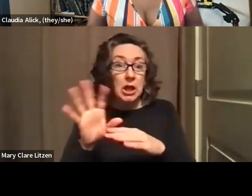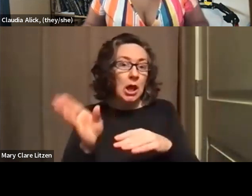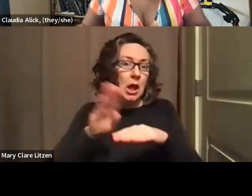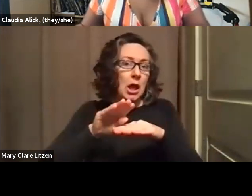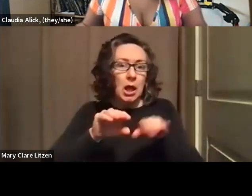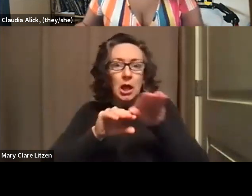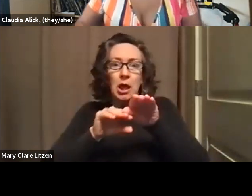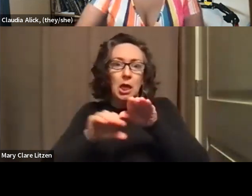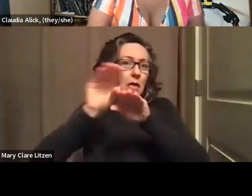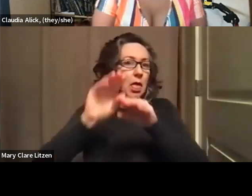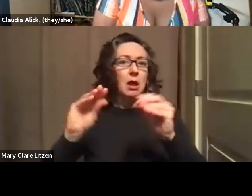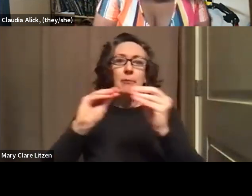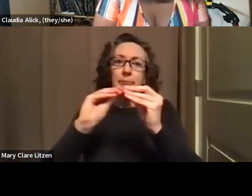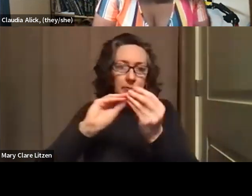things even more.